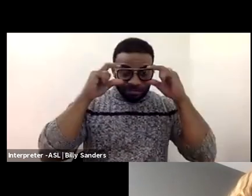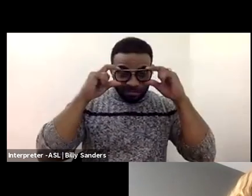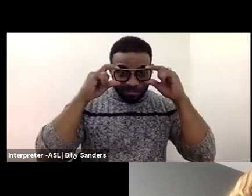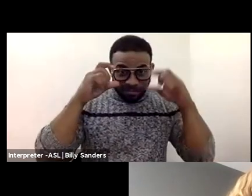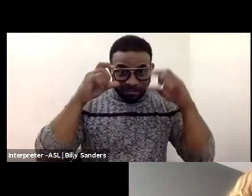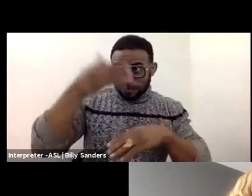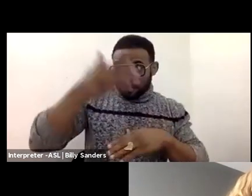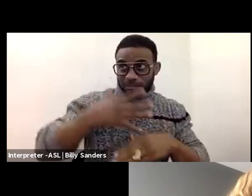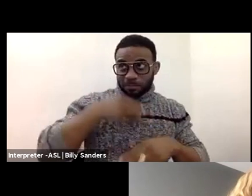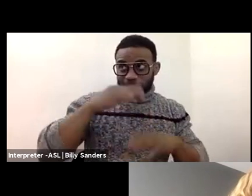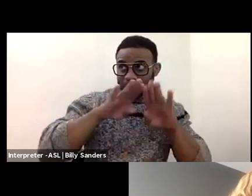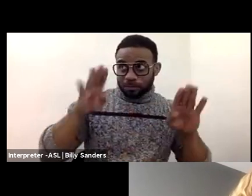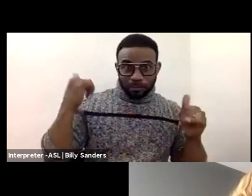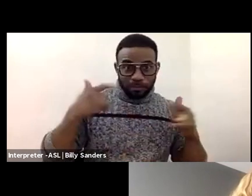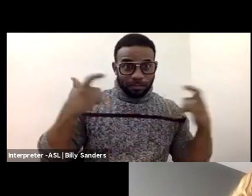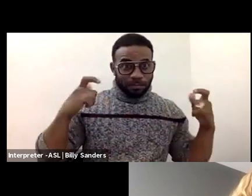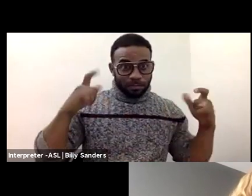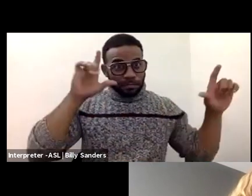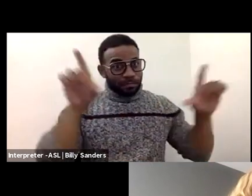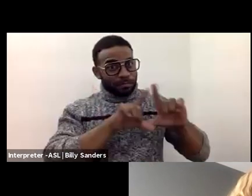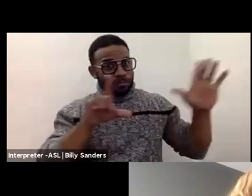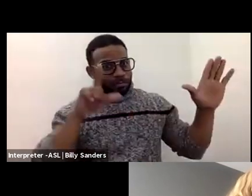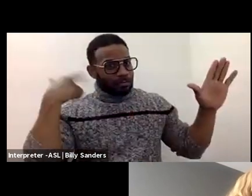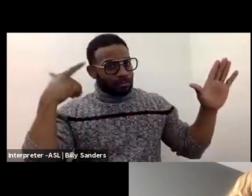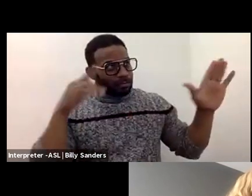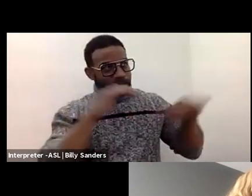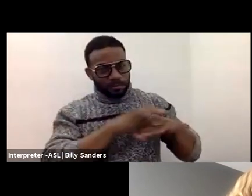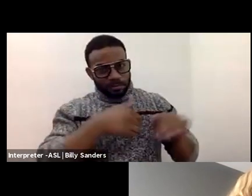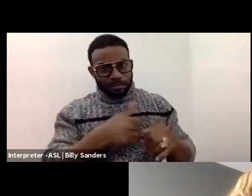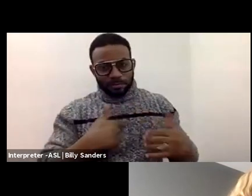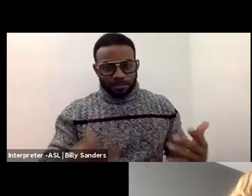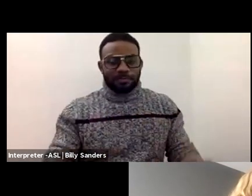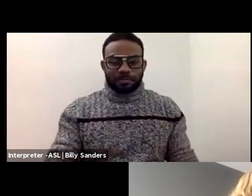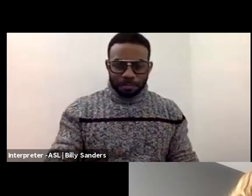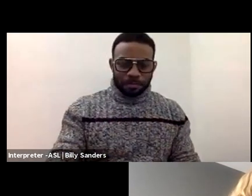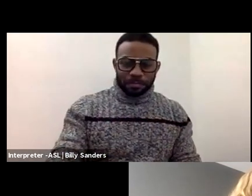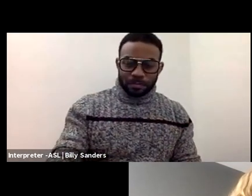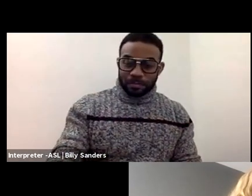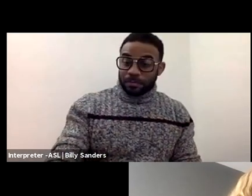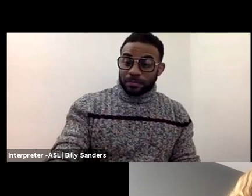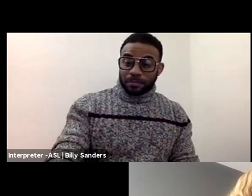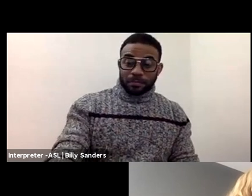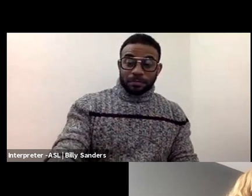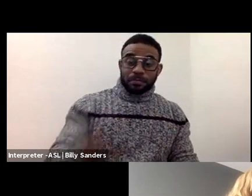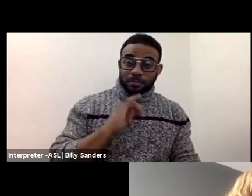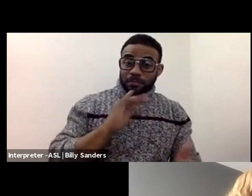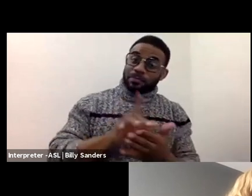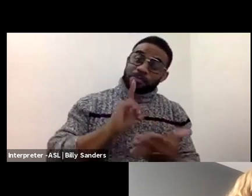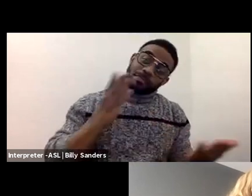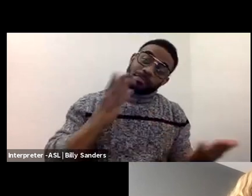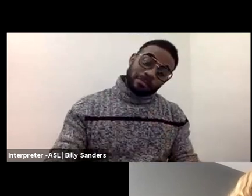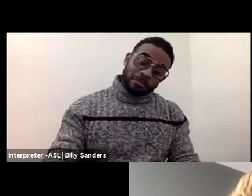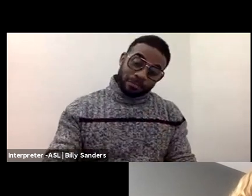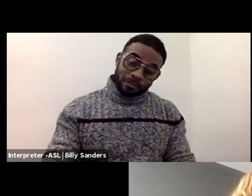of a white wall with a giant photo of London, England behind me. And yes, it is really nice to be here